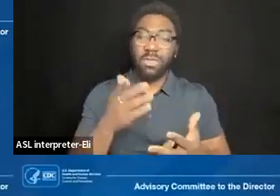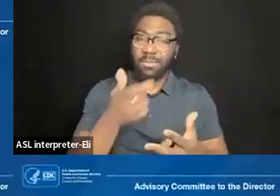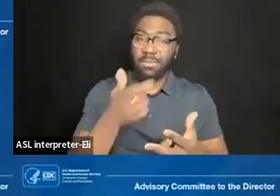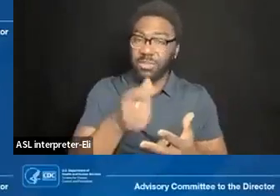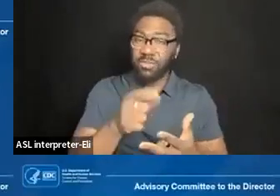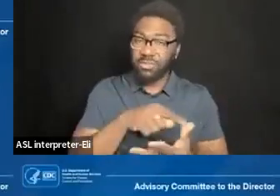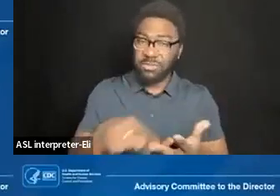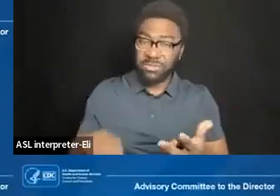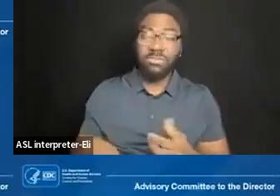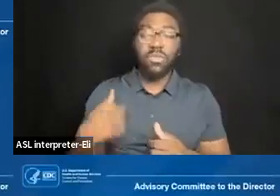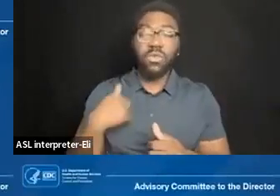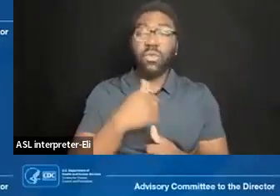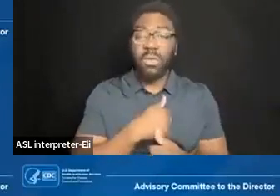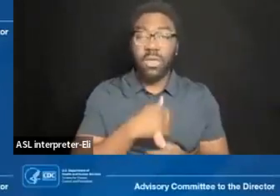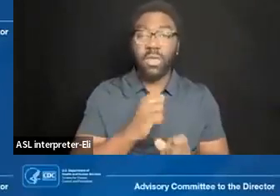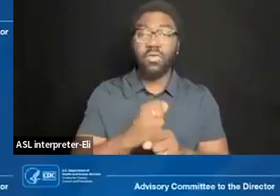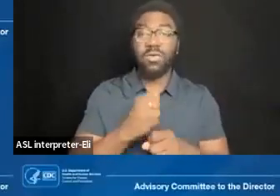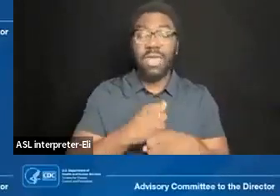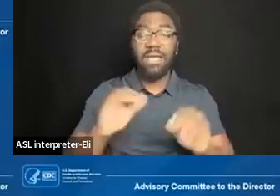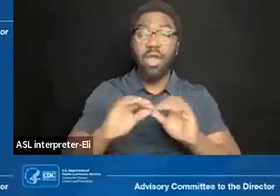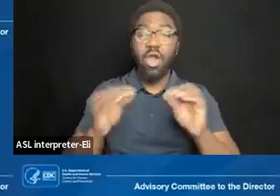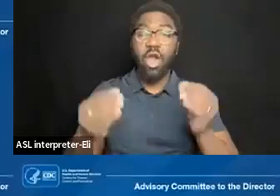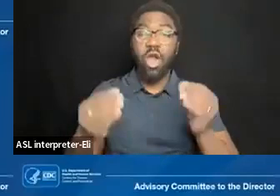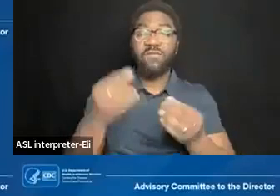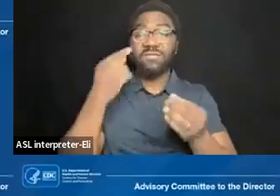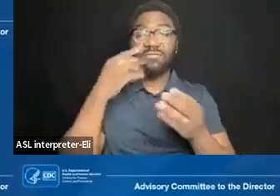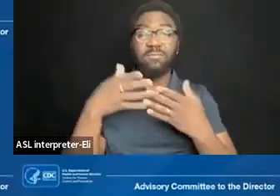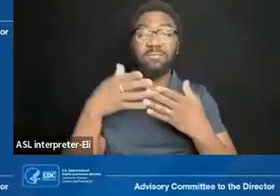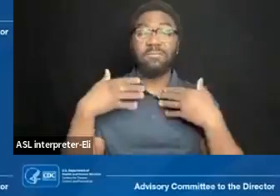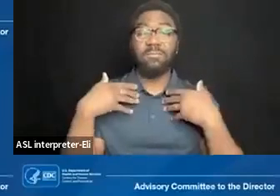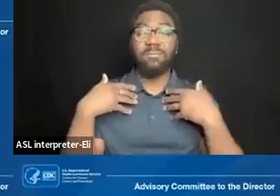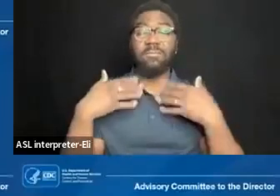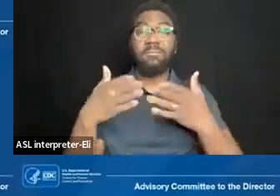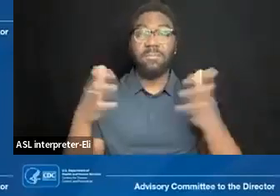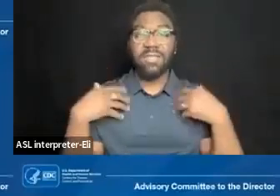We are creating an office of public health data surveillance